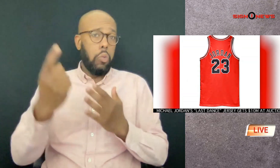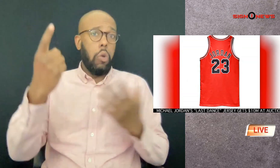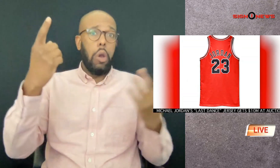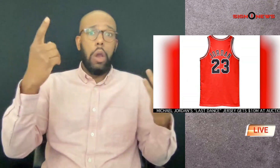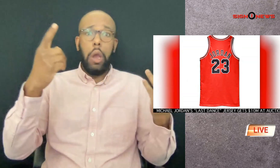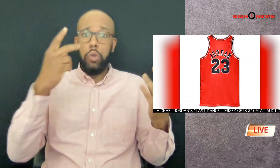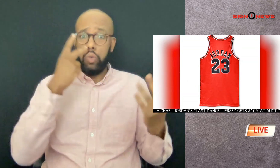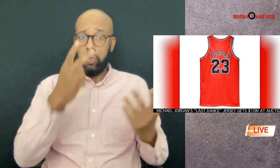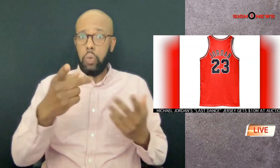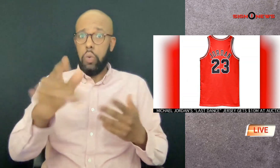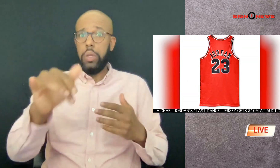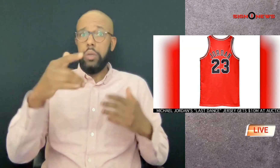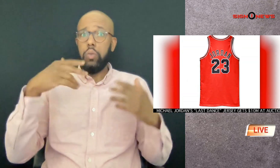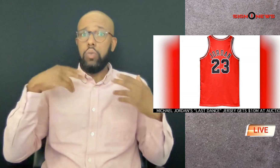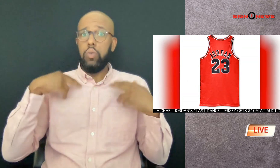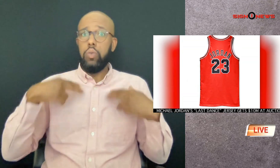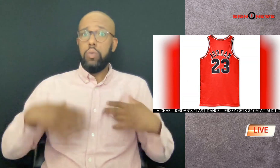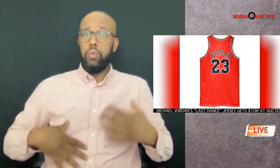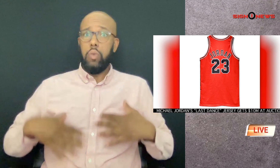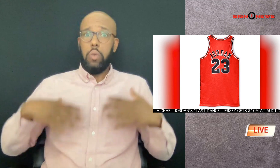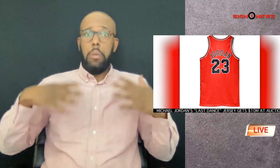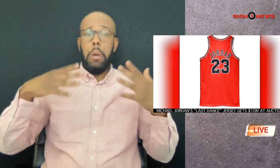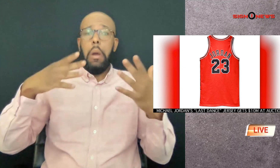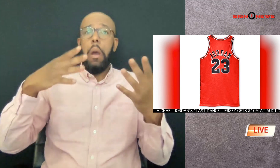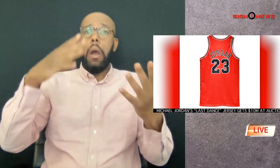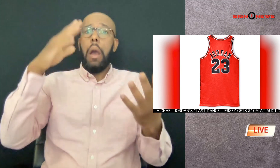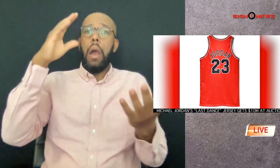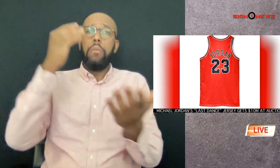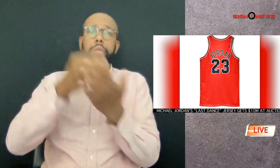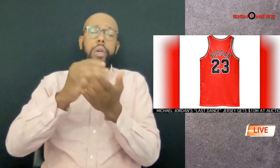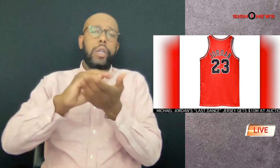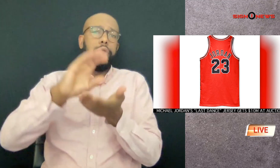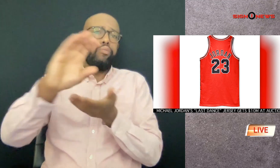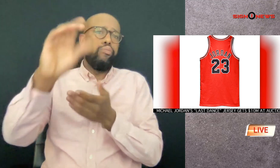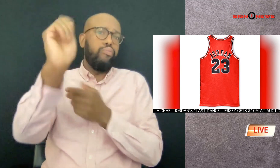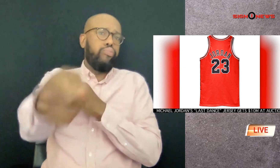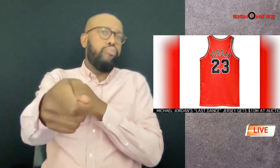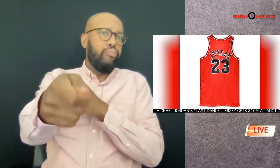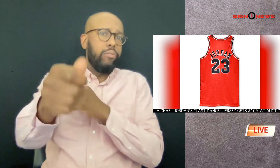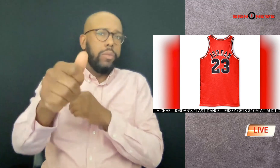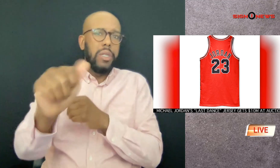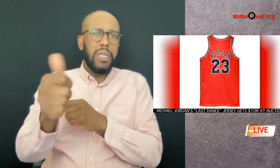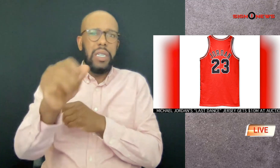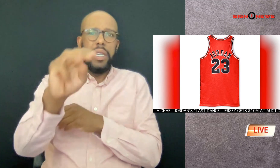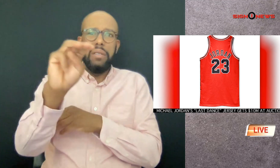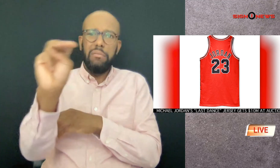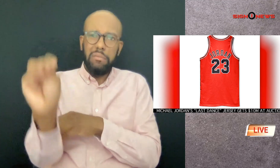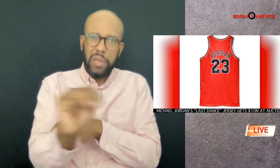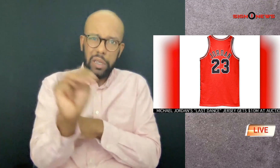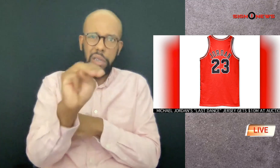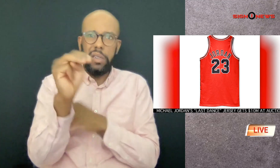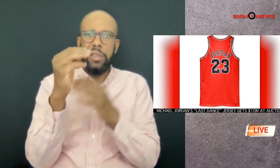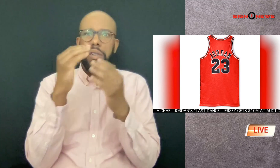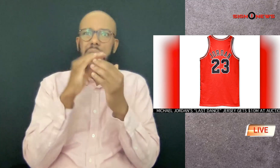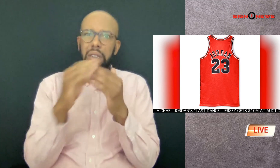well someone just shelled out $10 million at a Sotheby's auction to own it